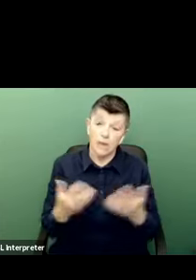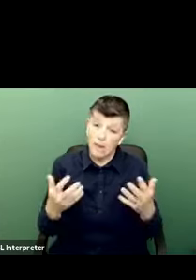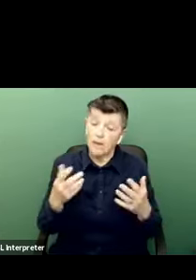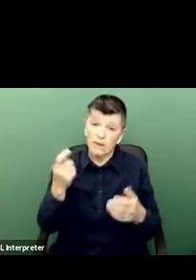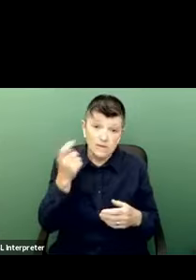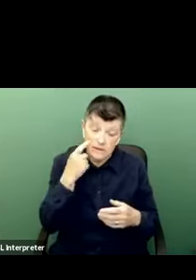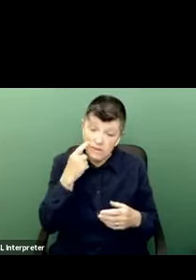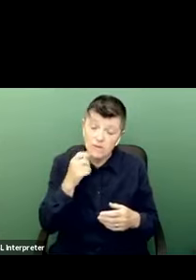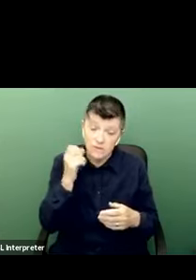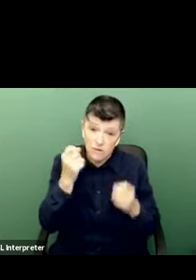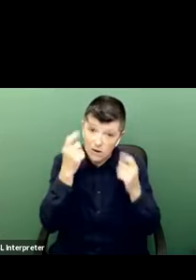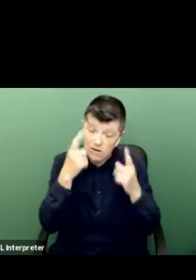. Bentham insisted